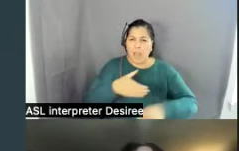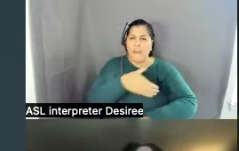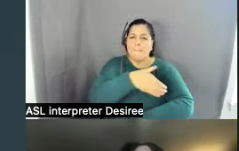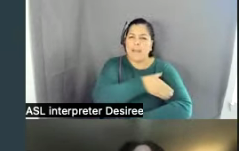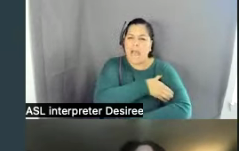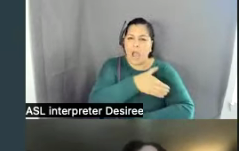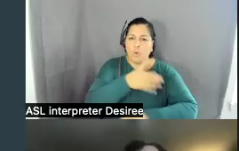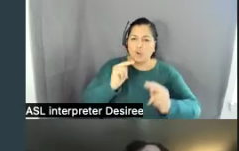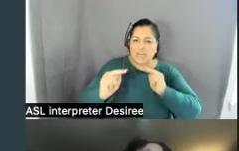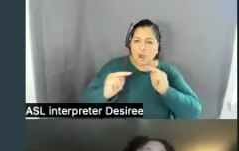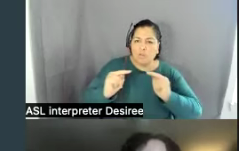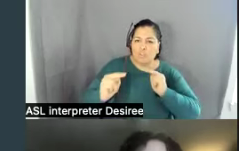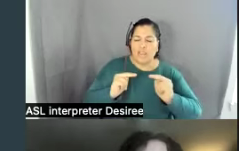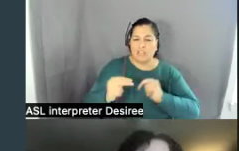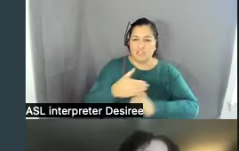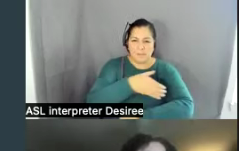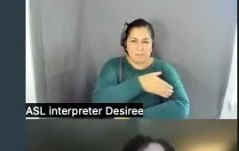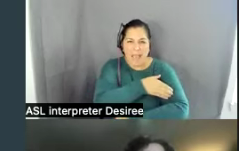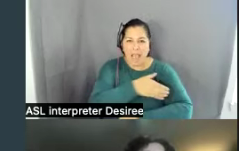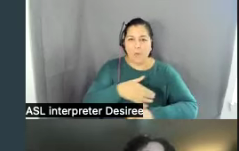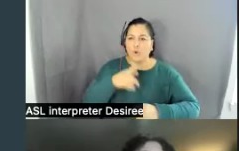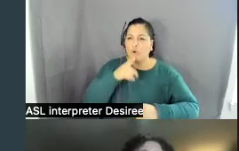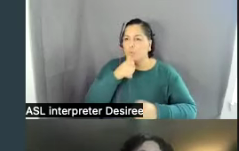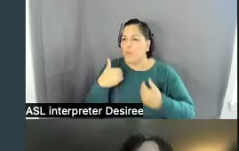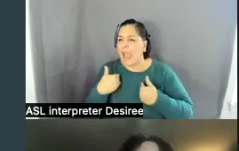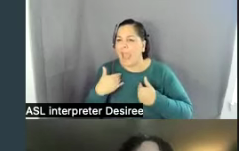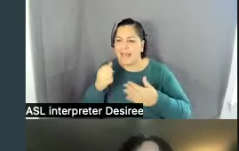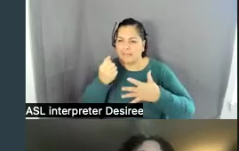enacted, who has it in any time, like we are thinking about that